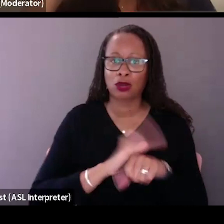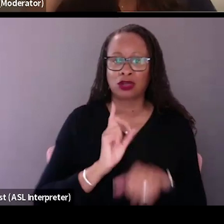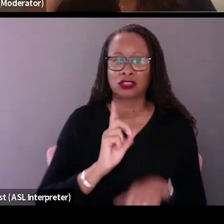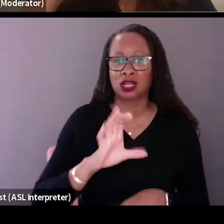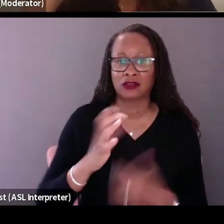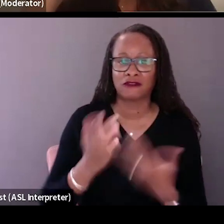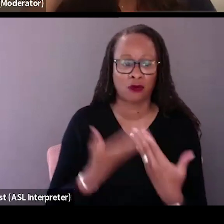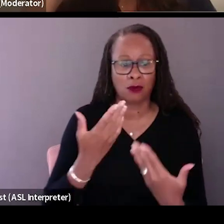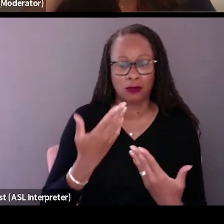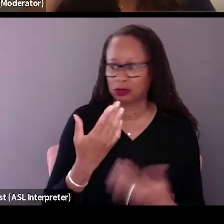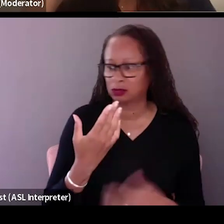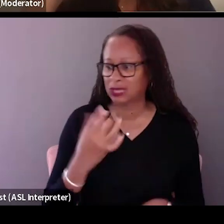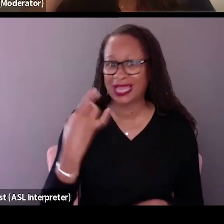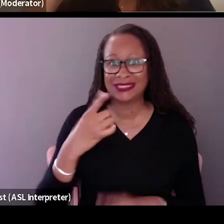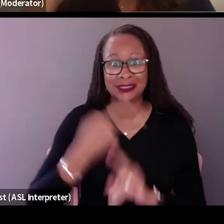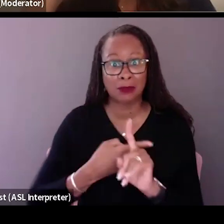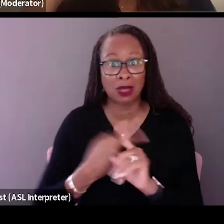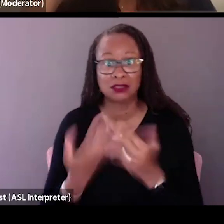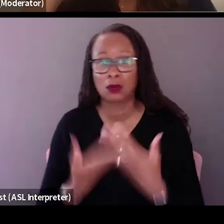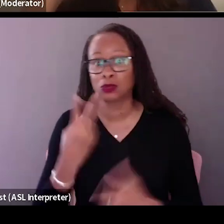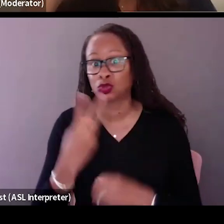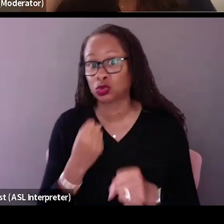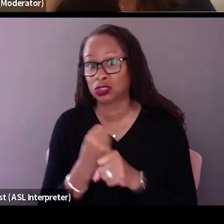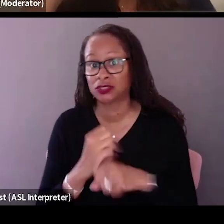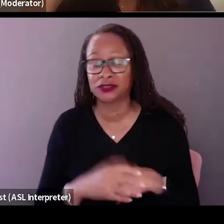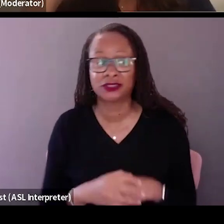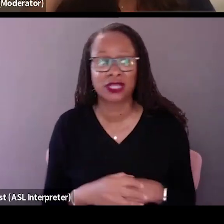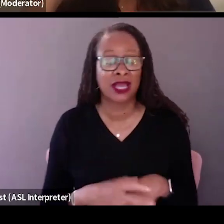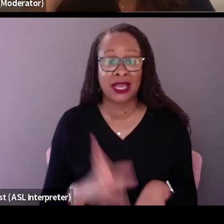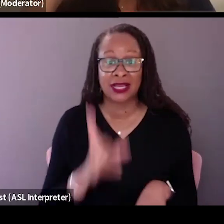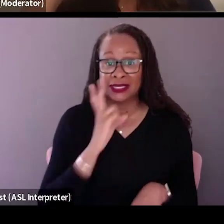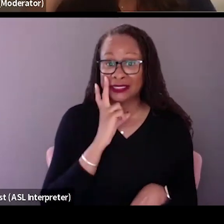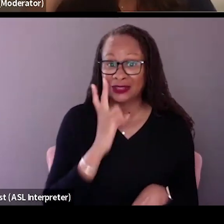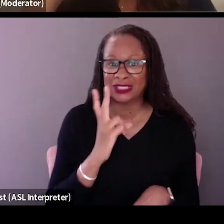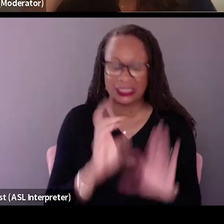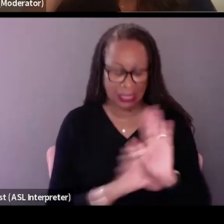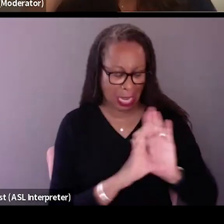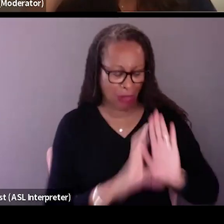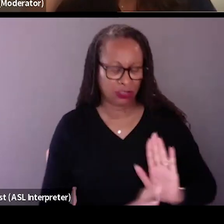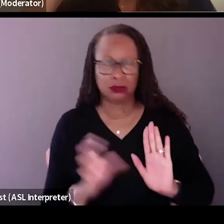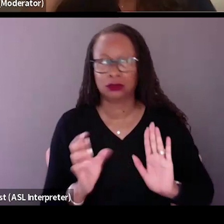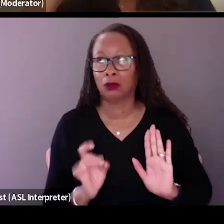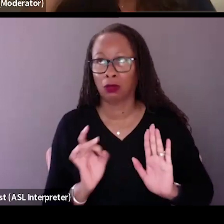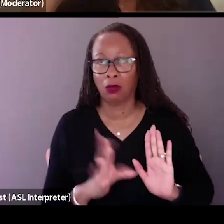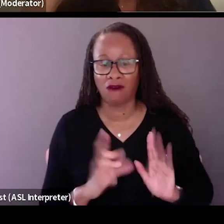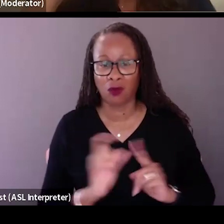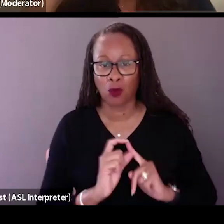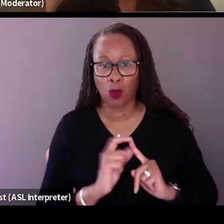and you're seeing characters, characters, that's a terrible word. You're seeing people like, you know,